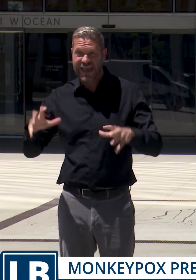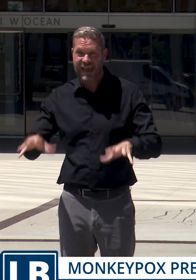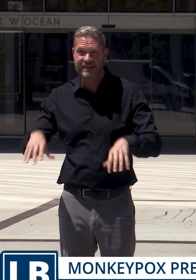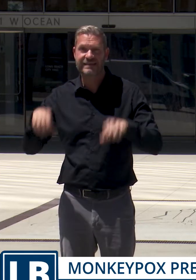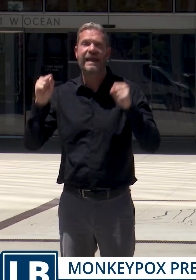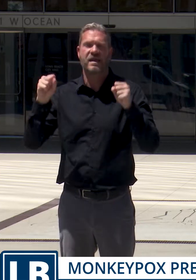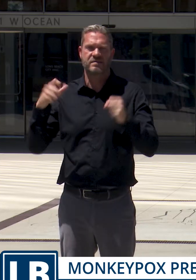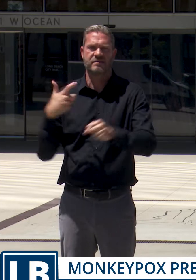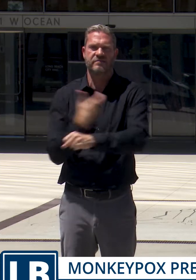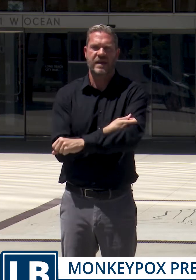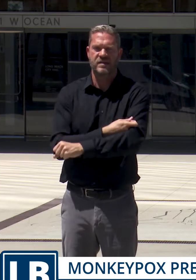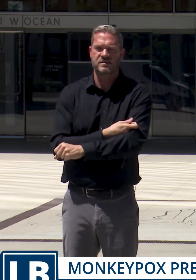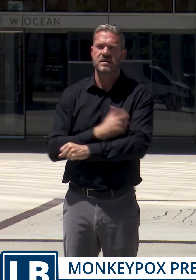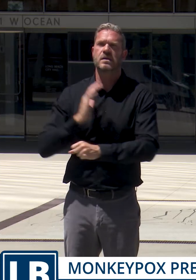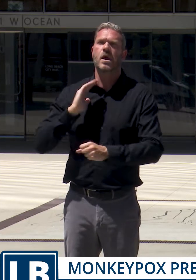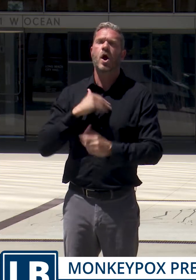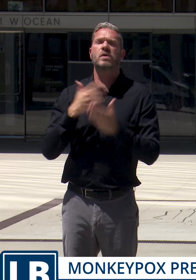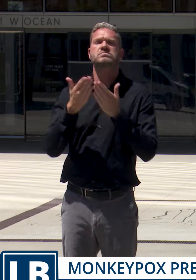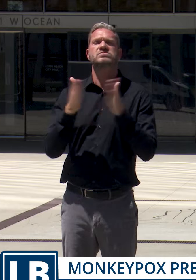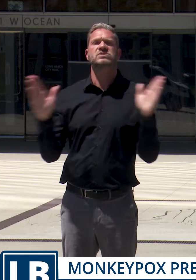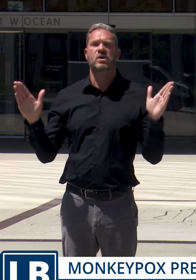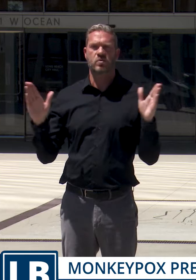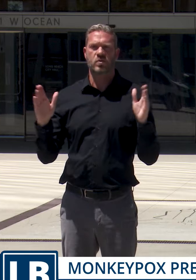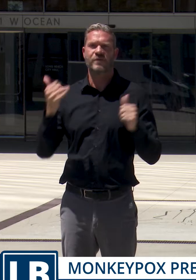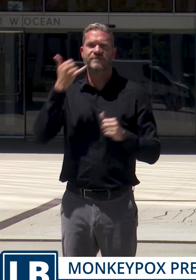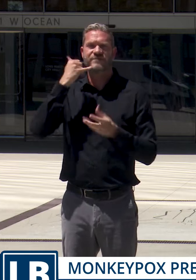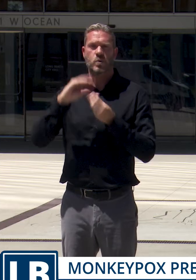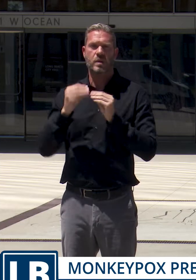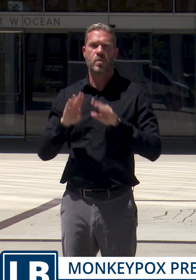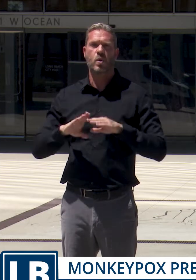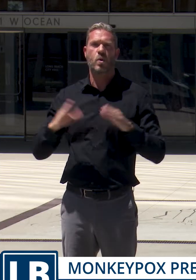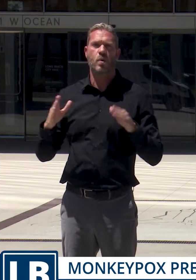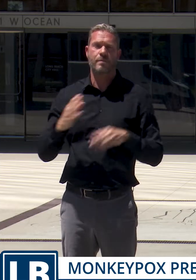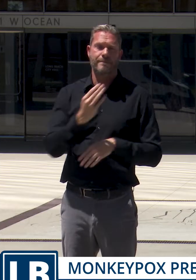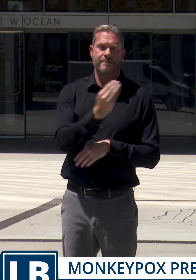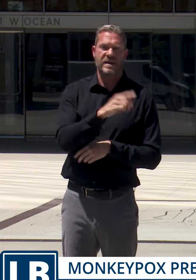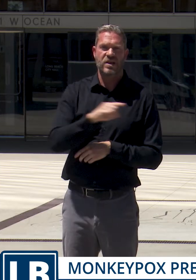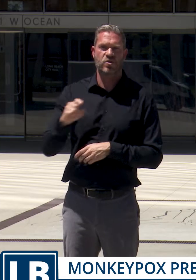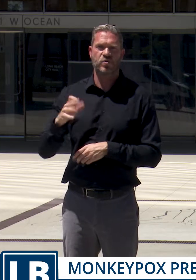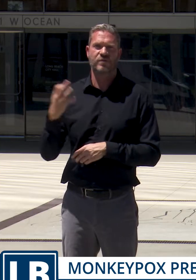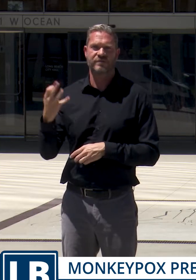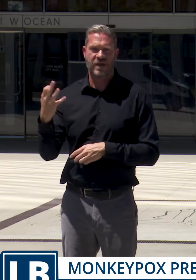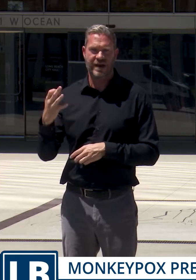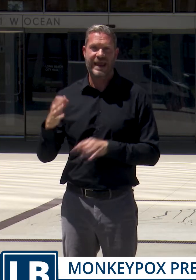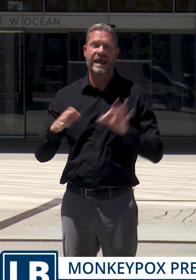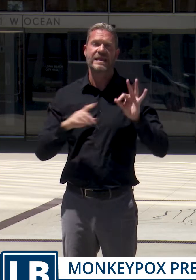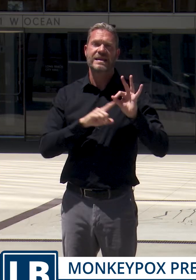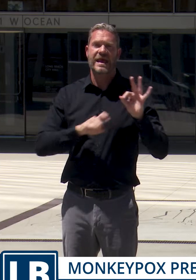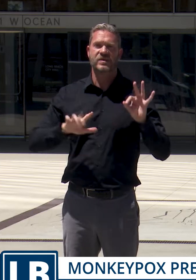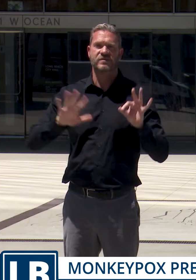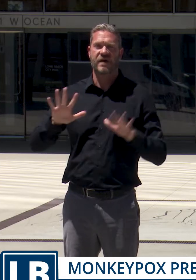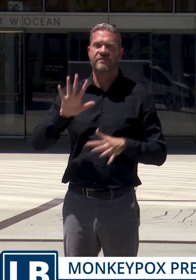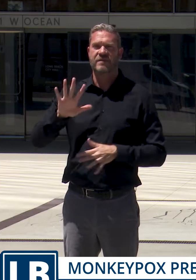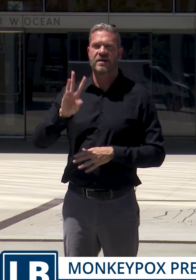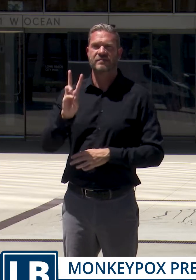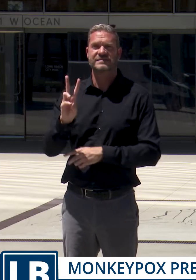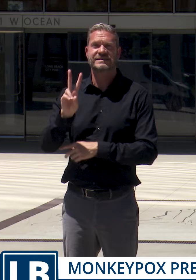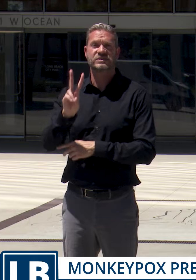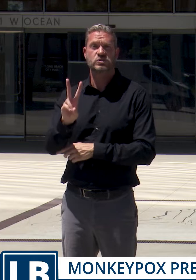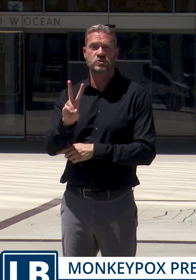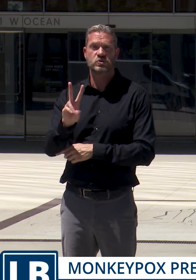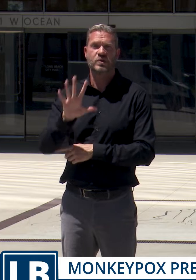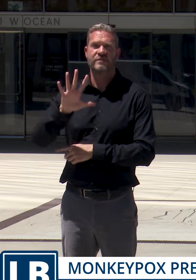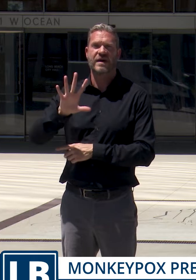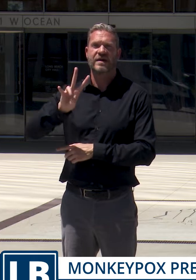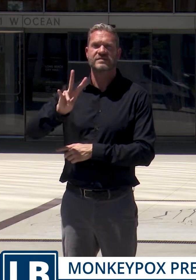information line is available monday through friday from nine to five by calling 562-570-7907